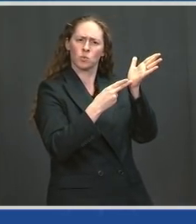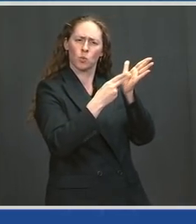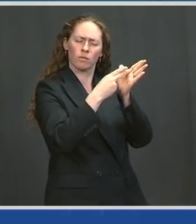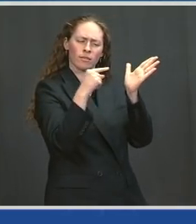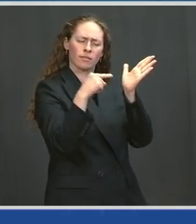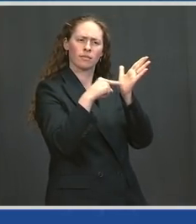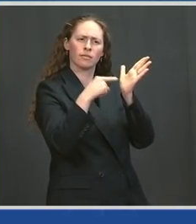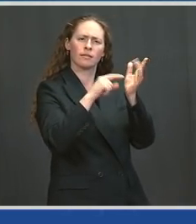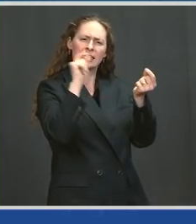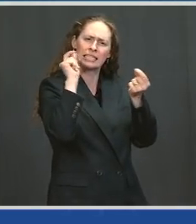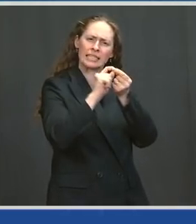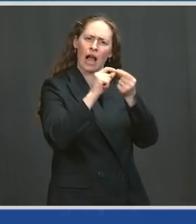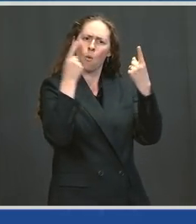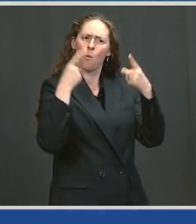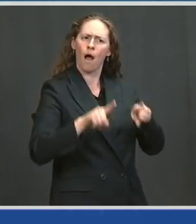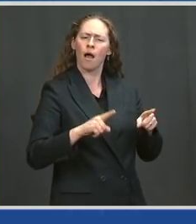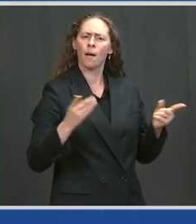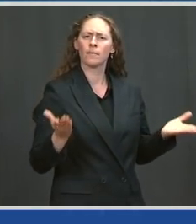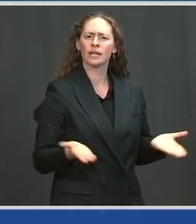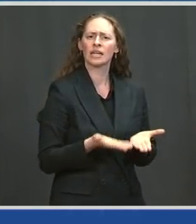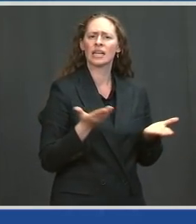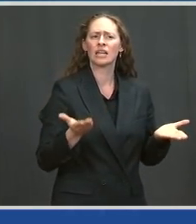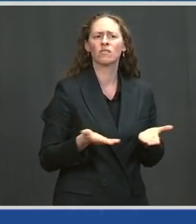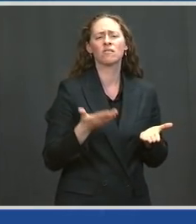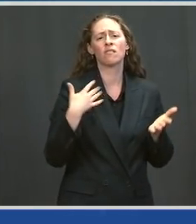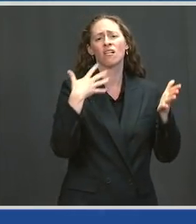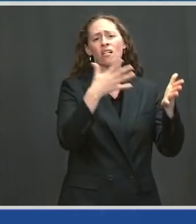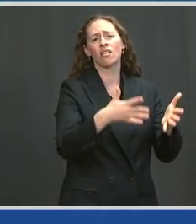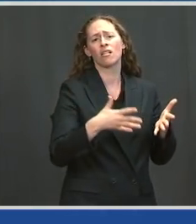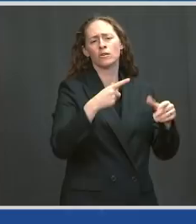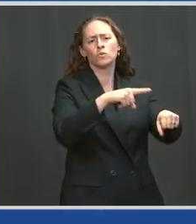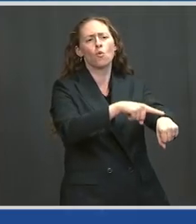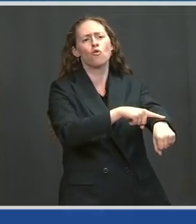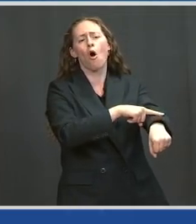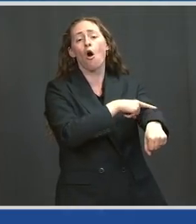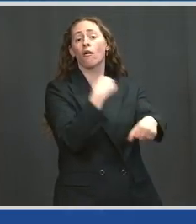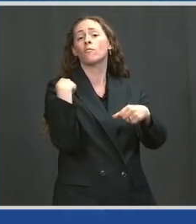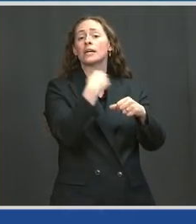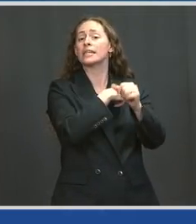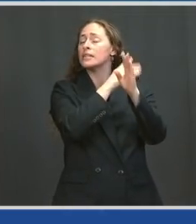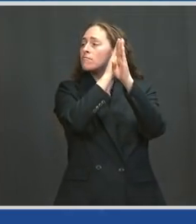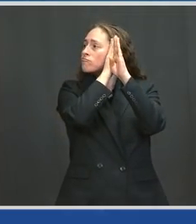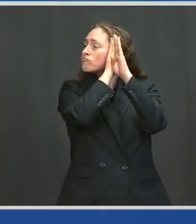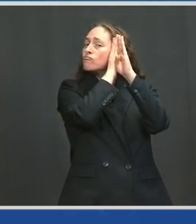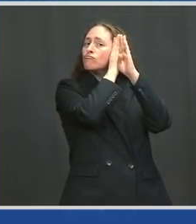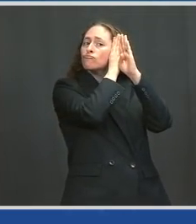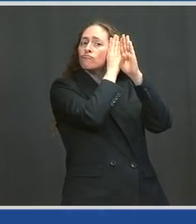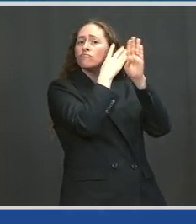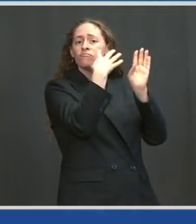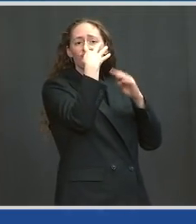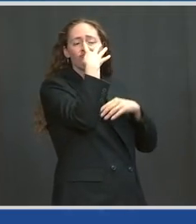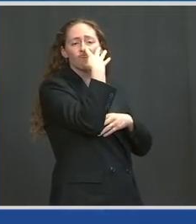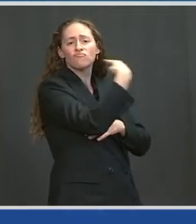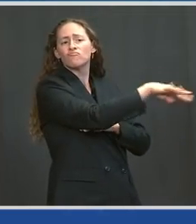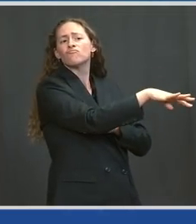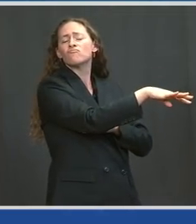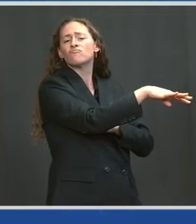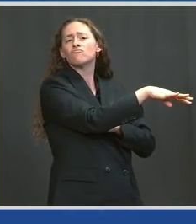For much too long the history of what took place here was told in silence, cloaked in darkness.